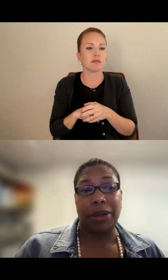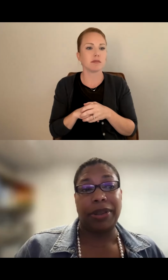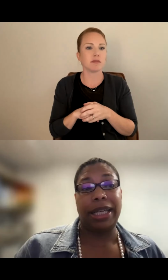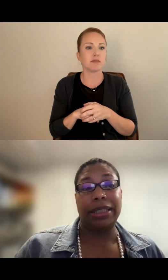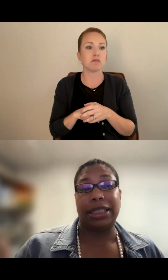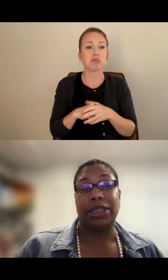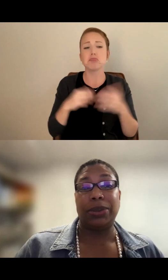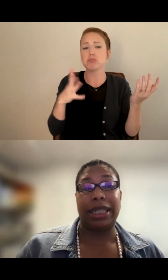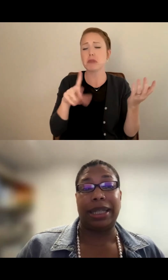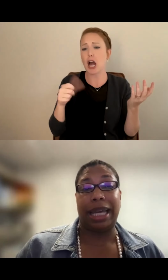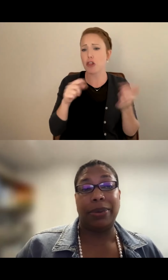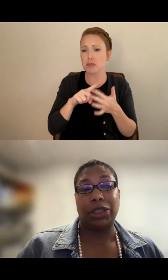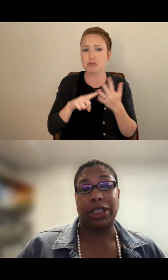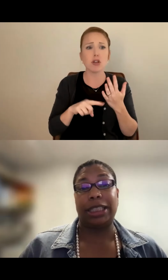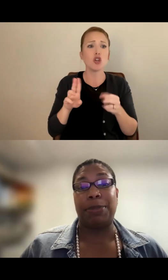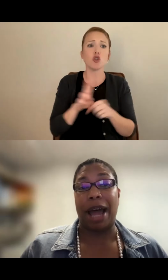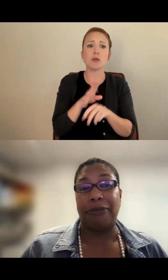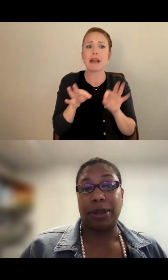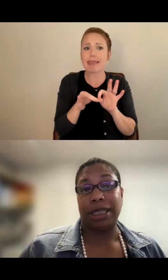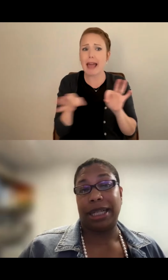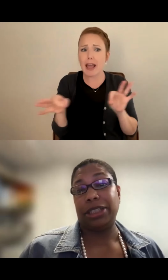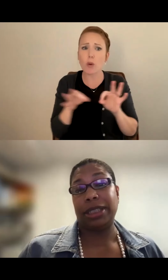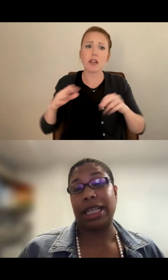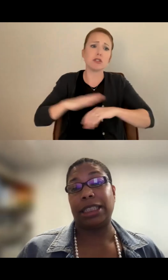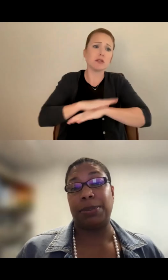Some other things is using languages, platforms, and engines that